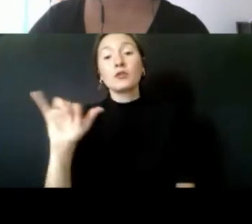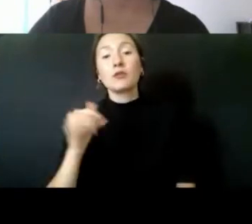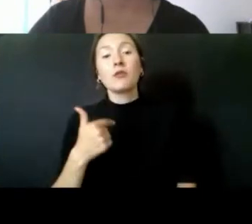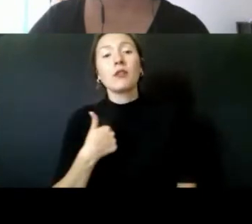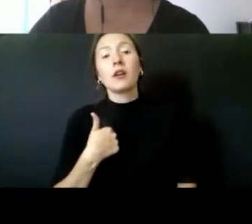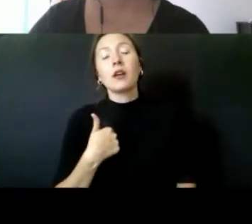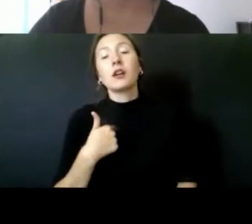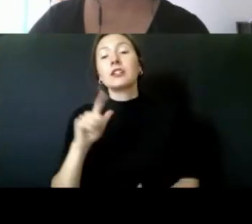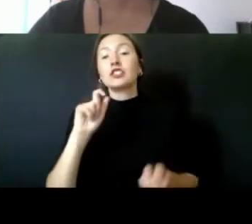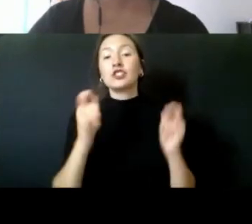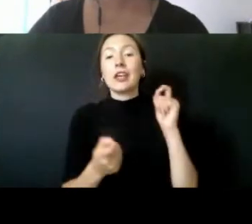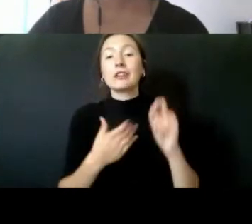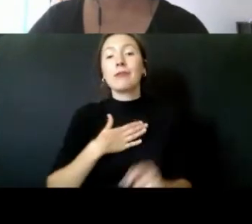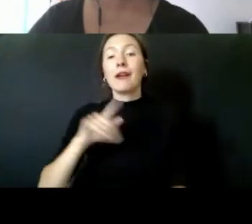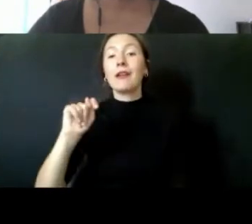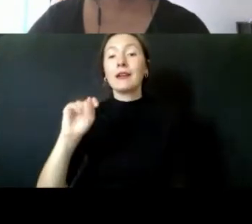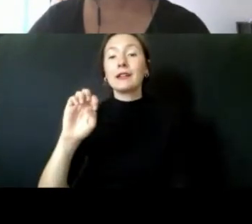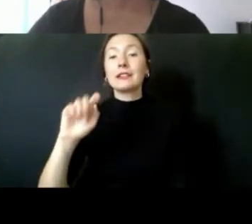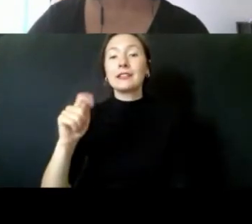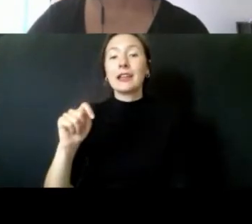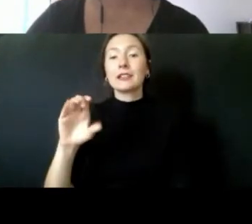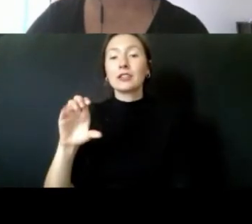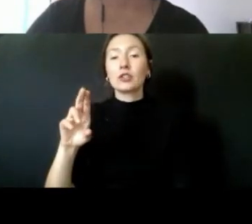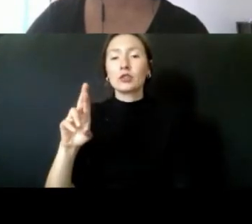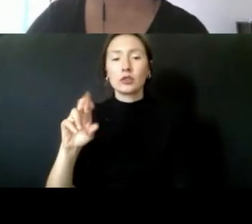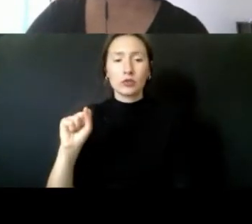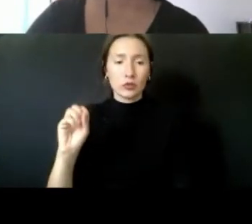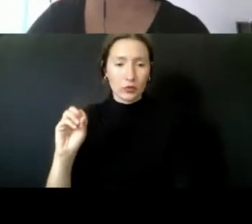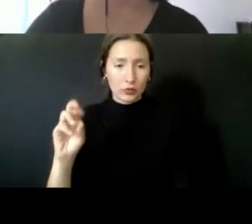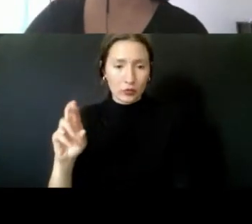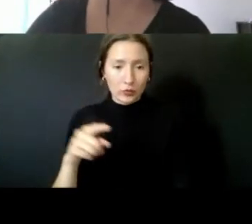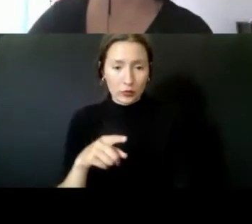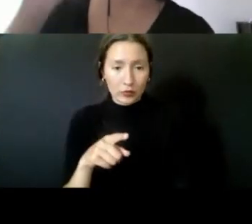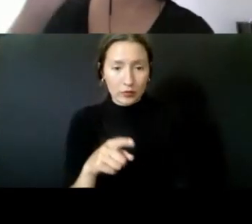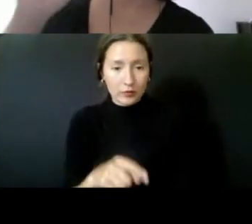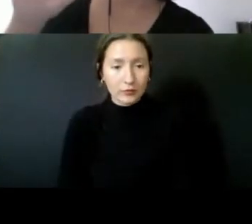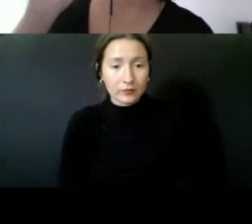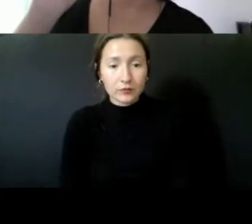and this is along the same lines when you're in microsoft word and you're trying to find